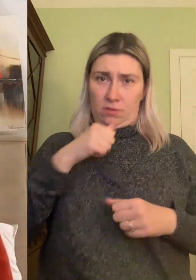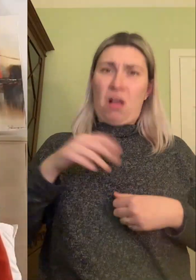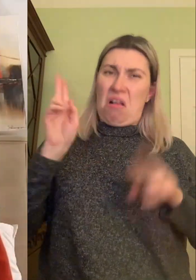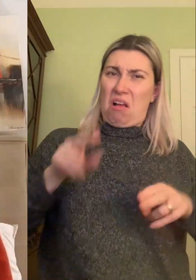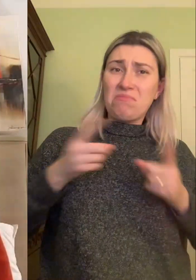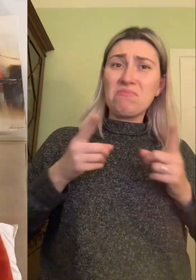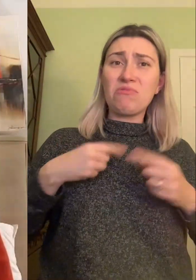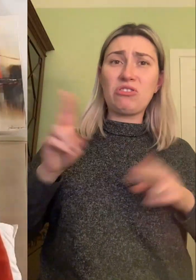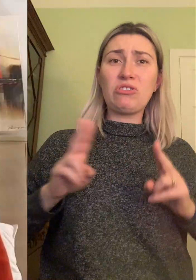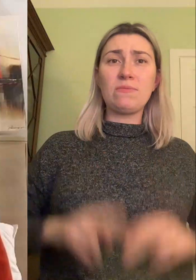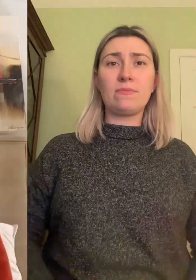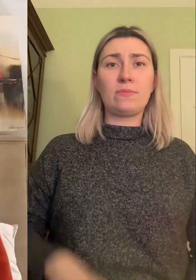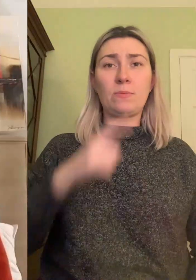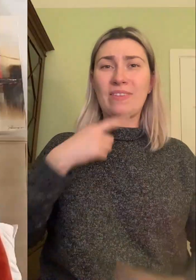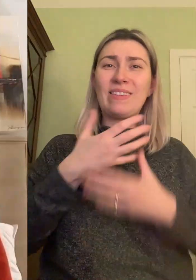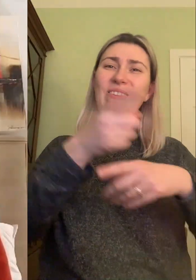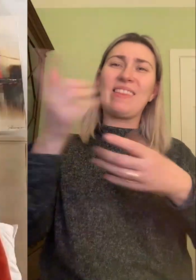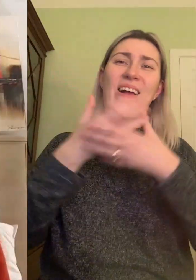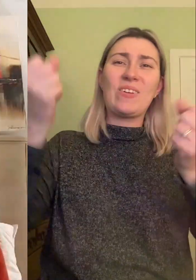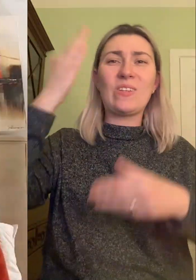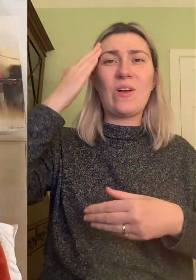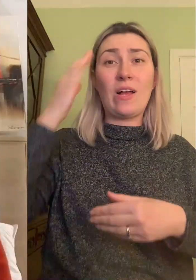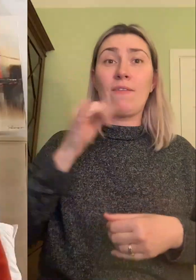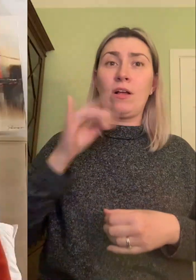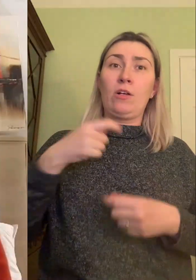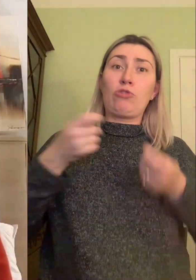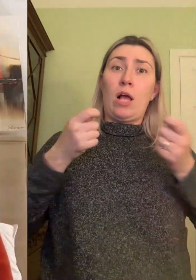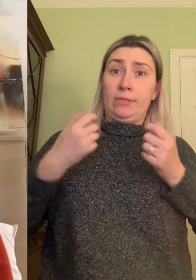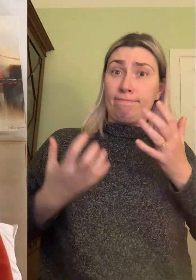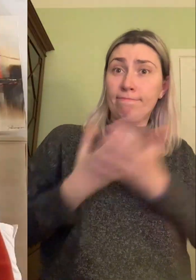But you never know! If I get good results from this treatment, and I get another few years,